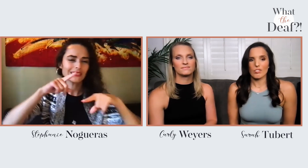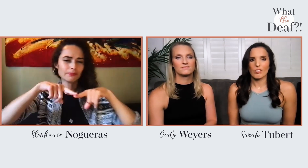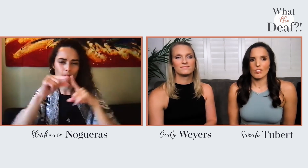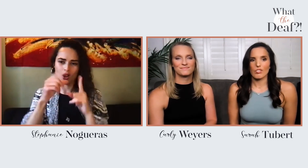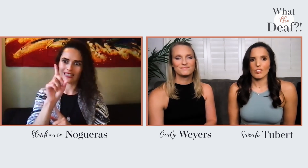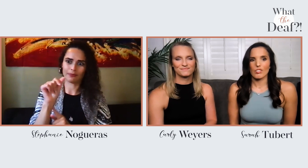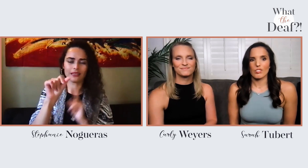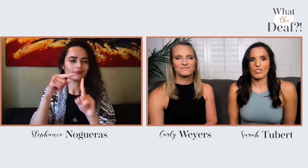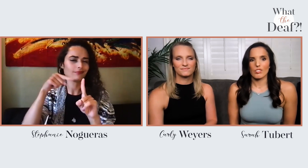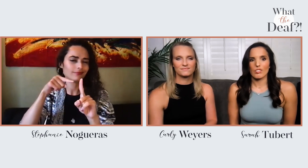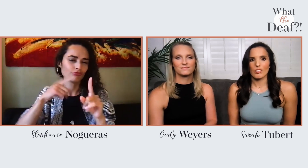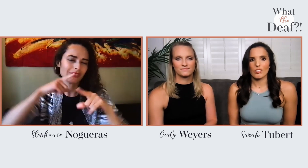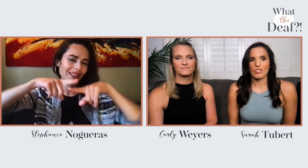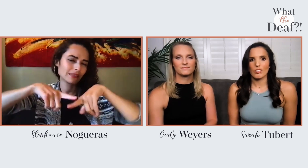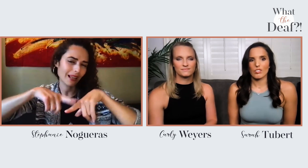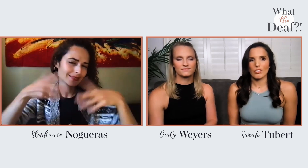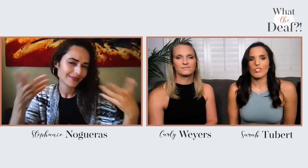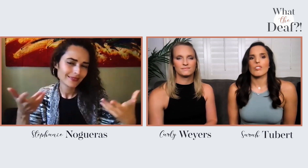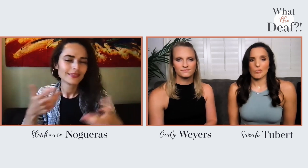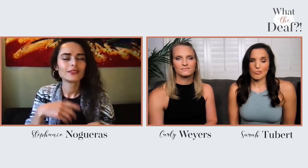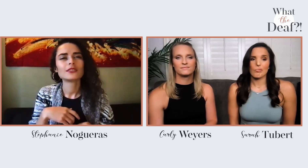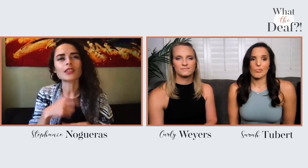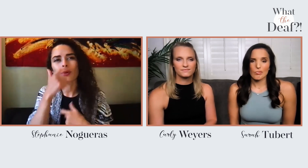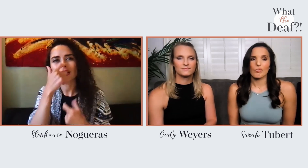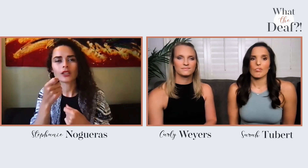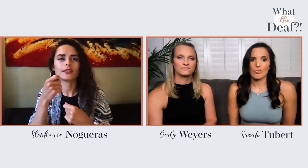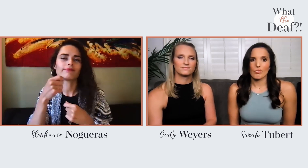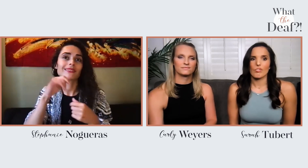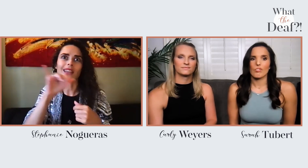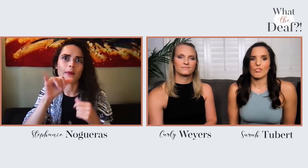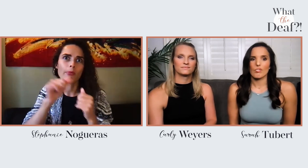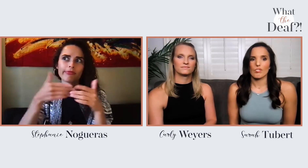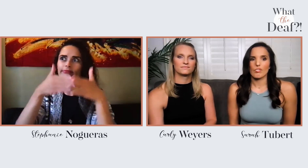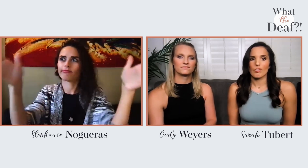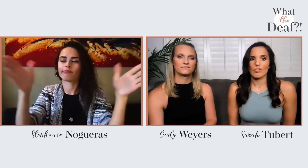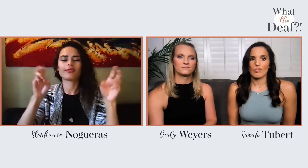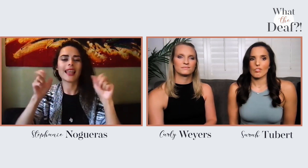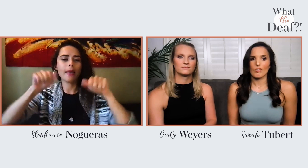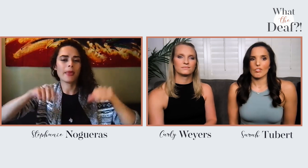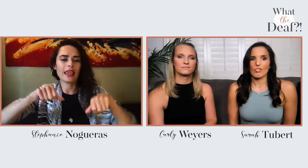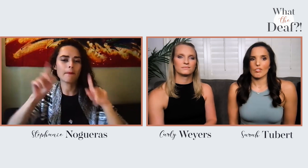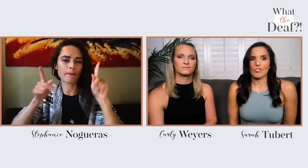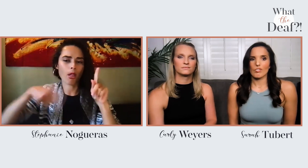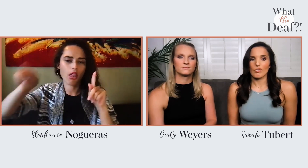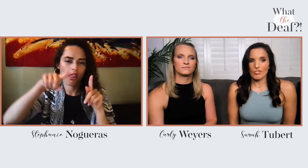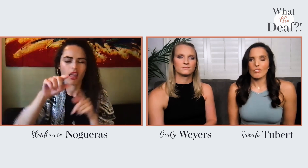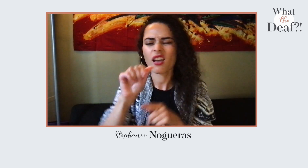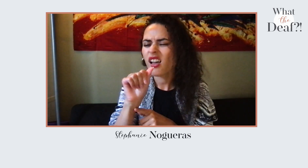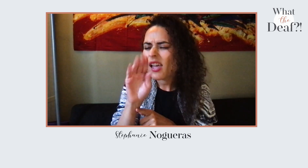Others say that I don't have a disability at all. It really just depends on the person, and I think that it's interesting also